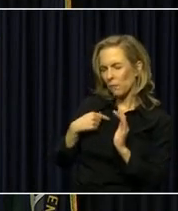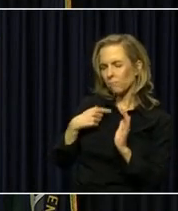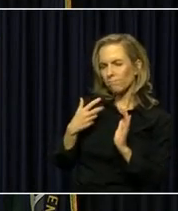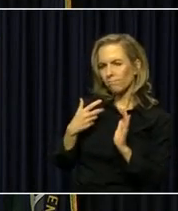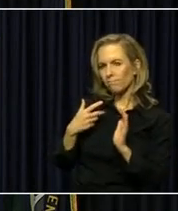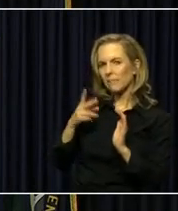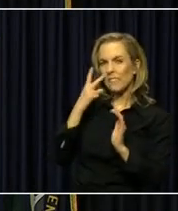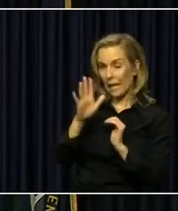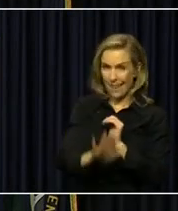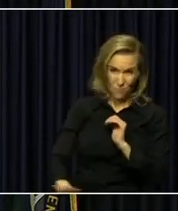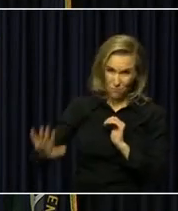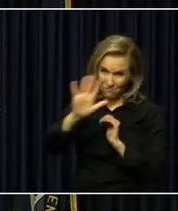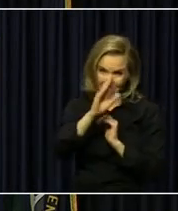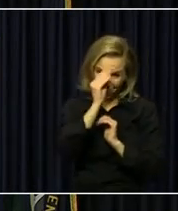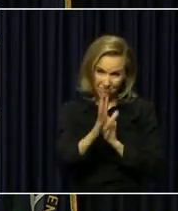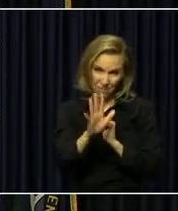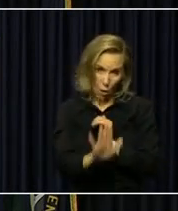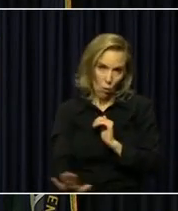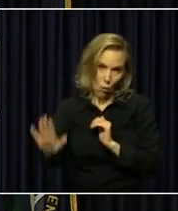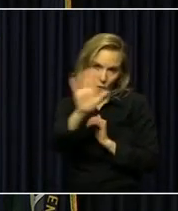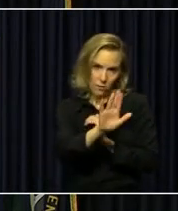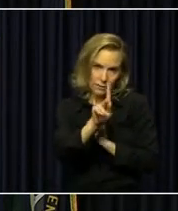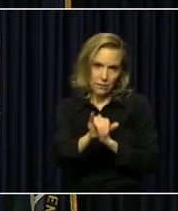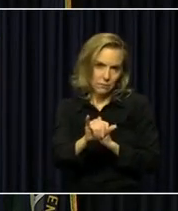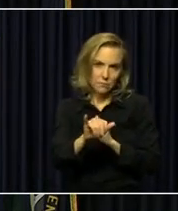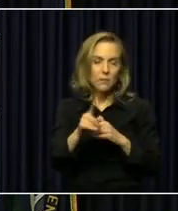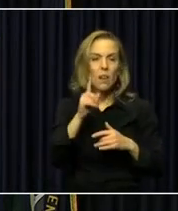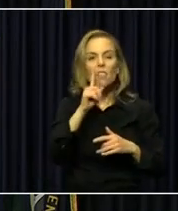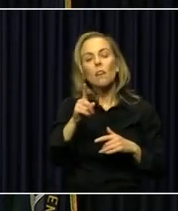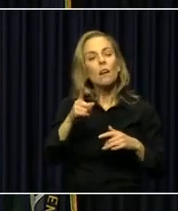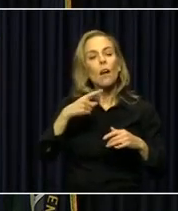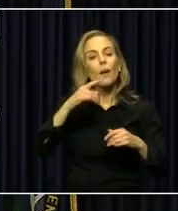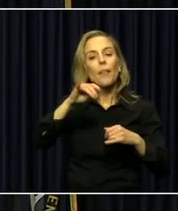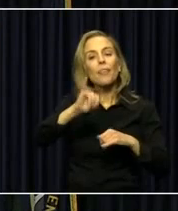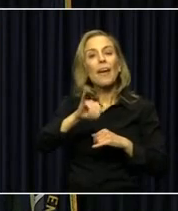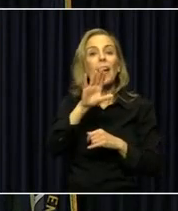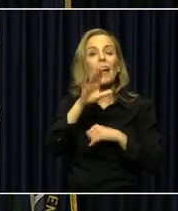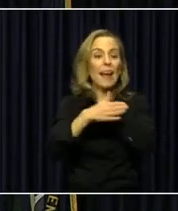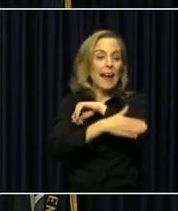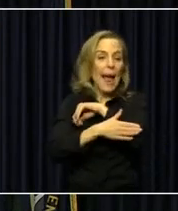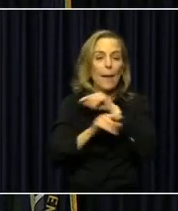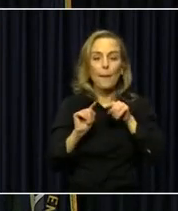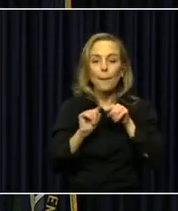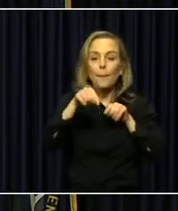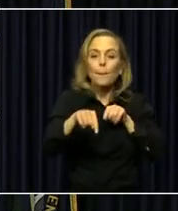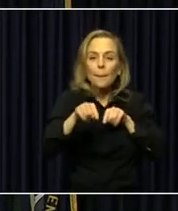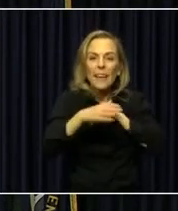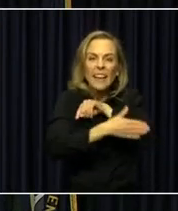TESTING, AND THEY ARE DONATING 100% OF THAT. WE AS A STATE AREN'T PAYING FOR